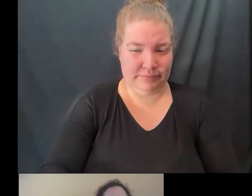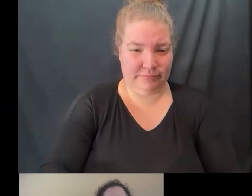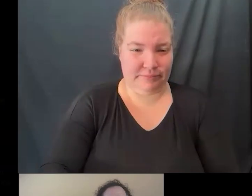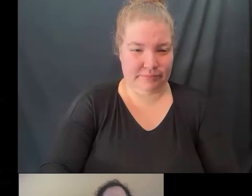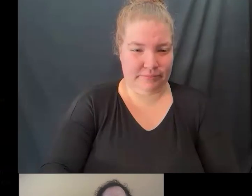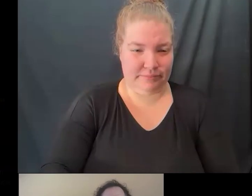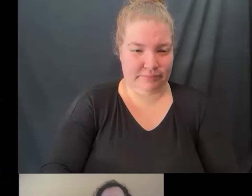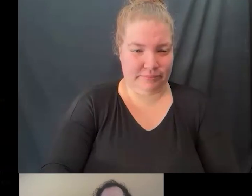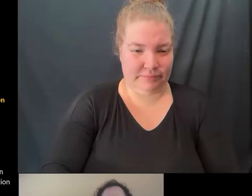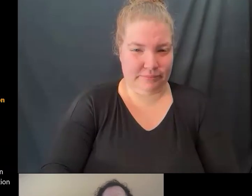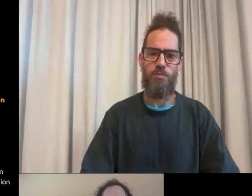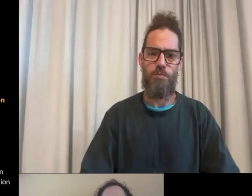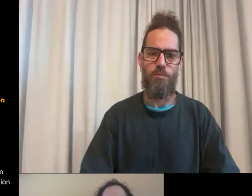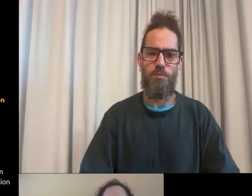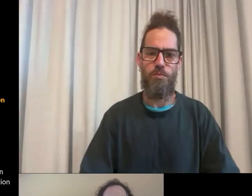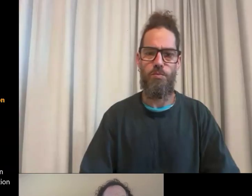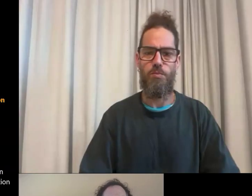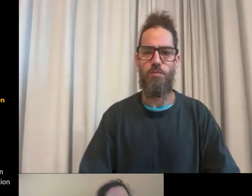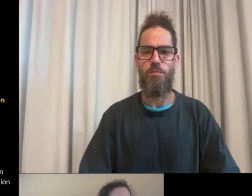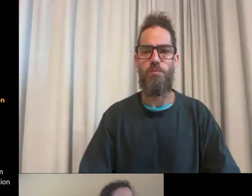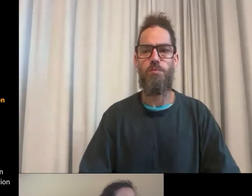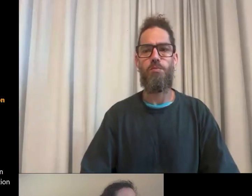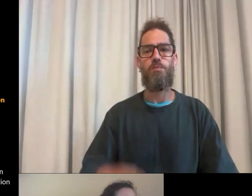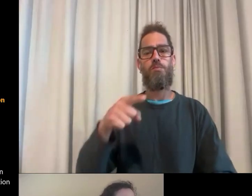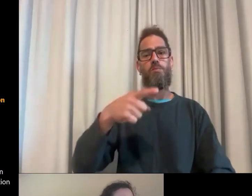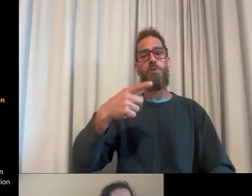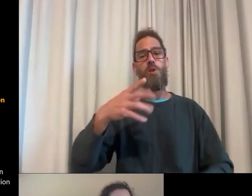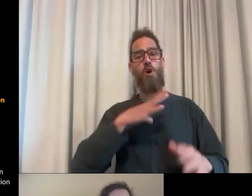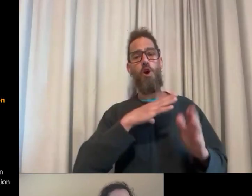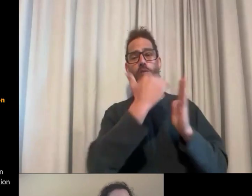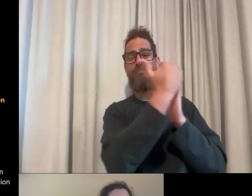And what that means is I'm now showing a list of all 50